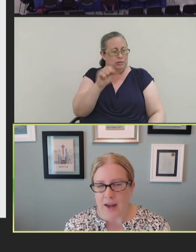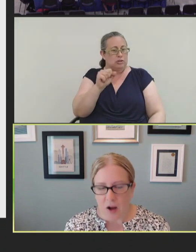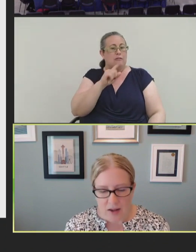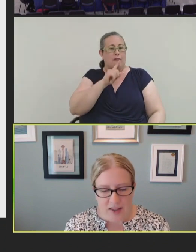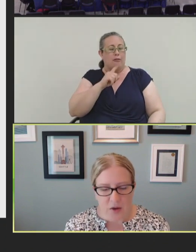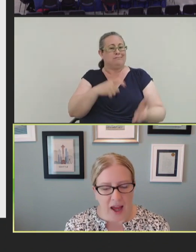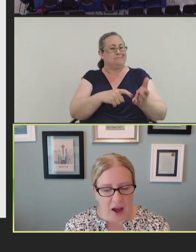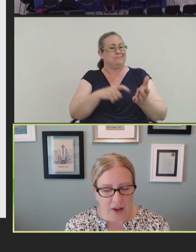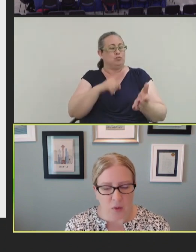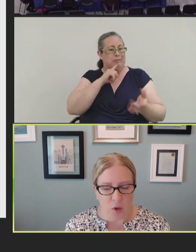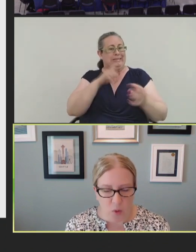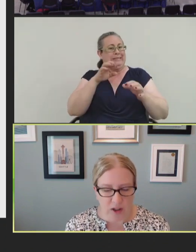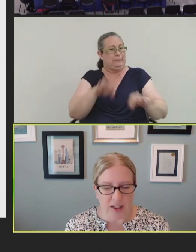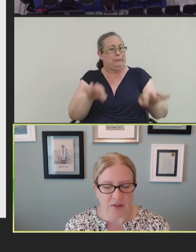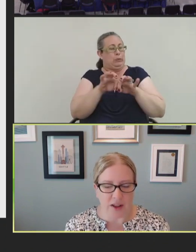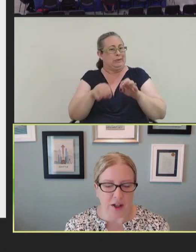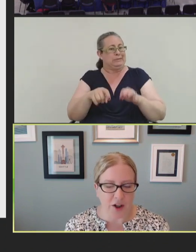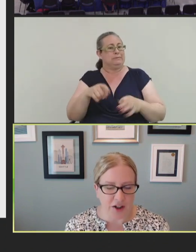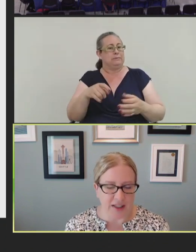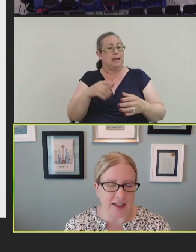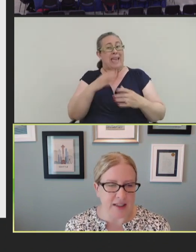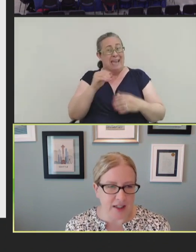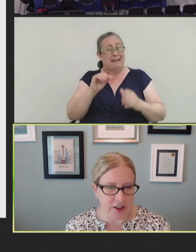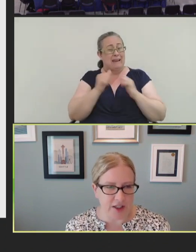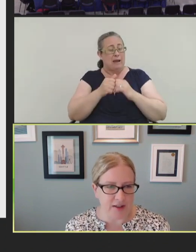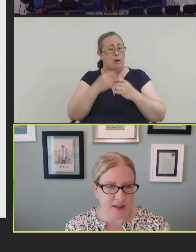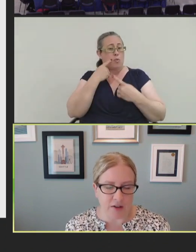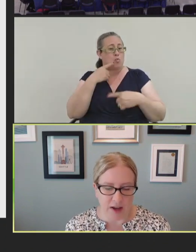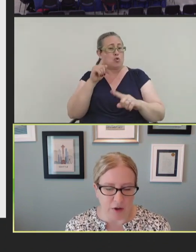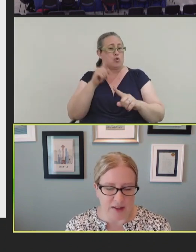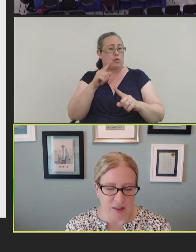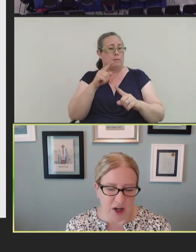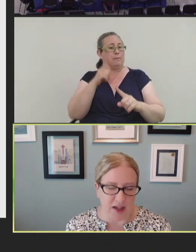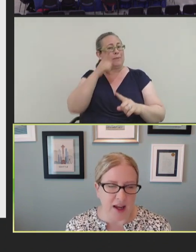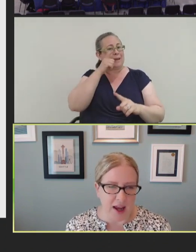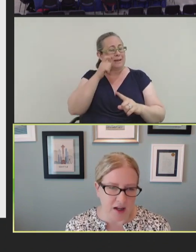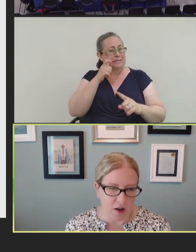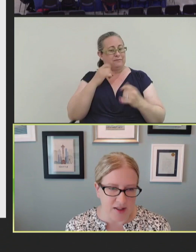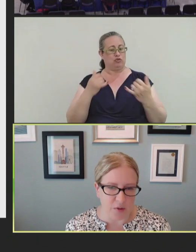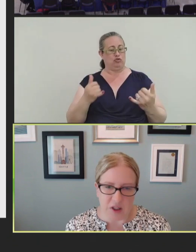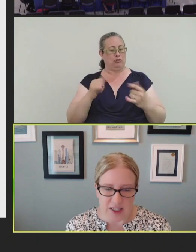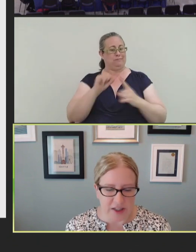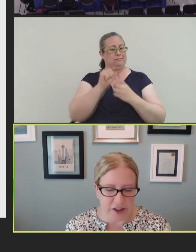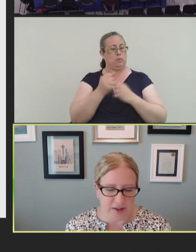And also, how they will work given the current conditions of viral spread and also mutations.